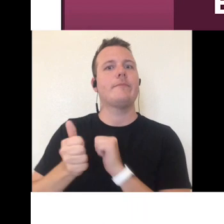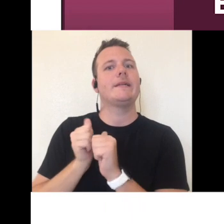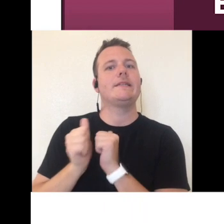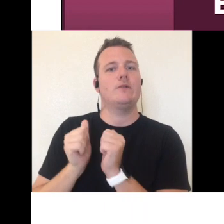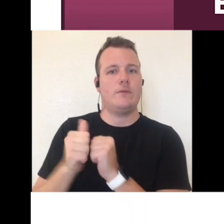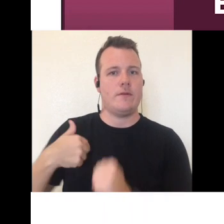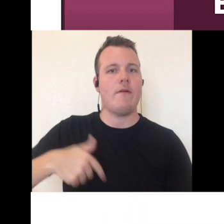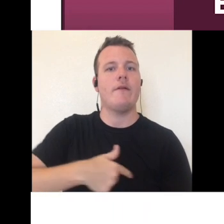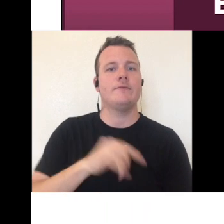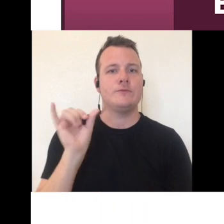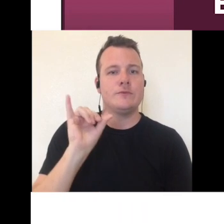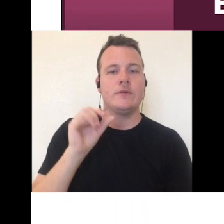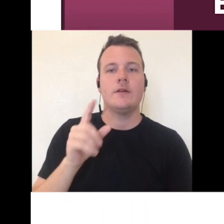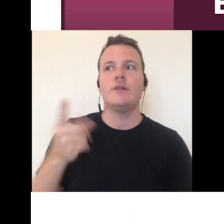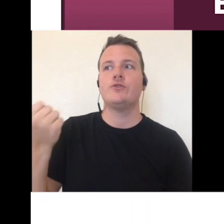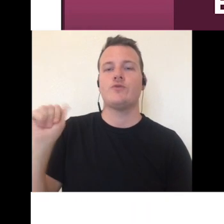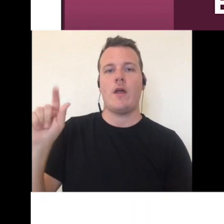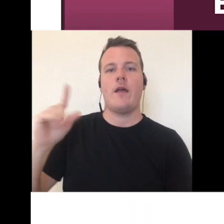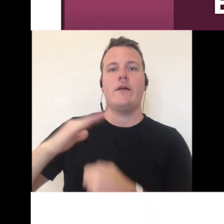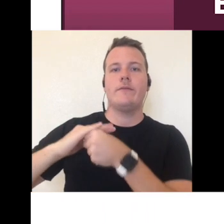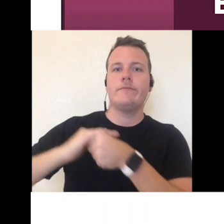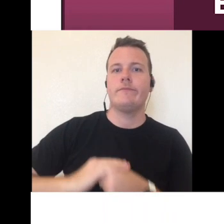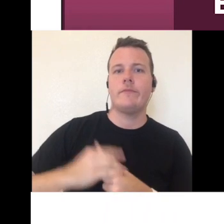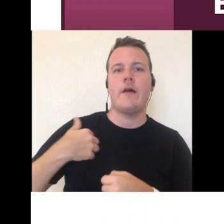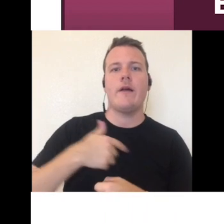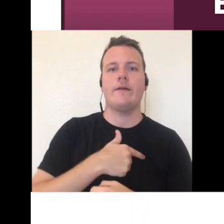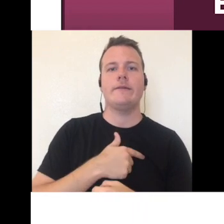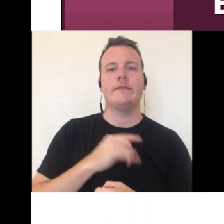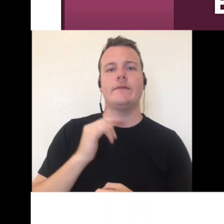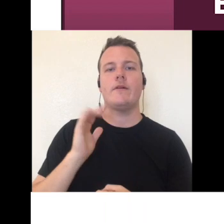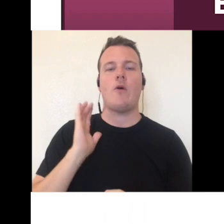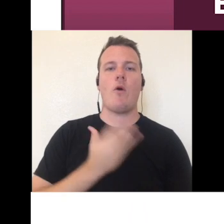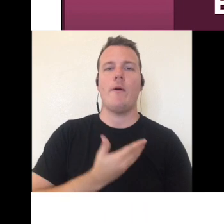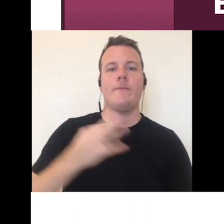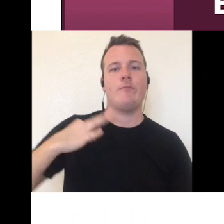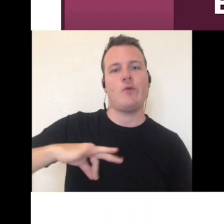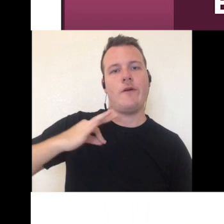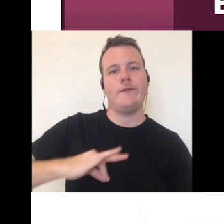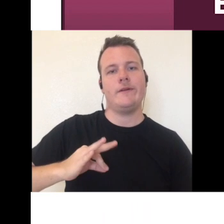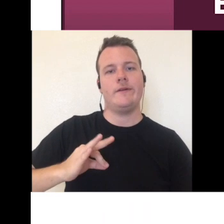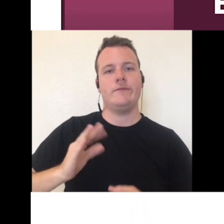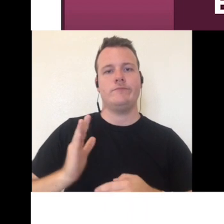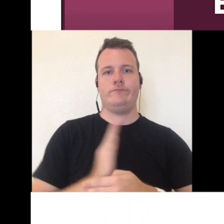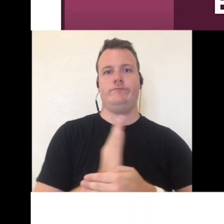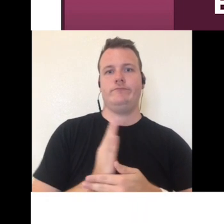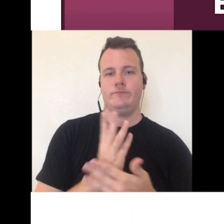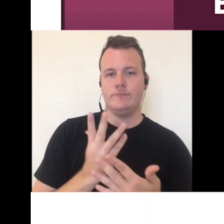competing with us too. In addition to trying to knock us down in terms of our